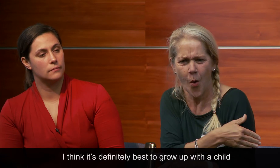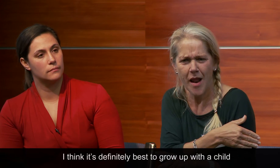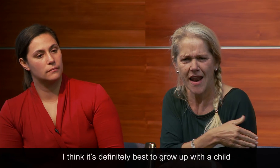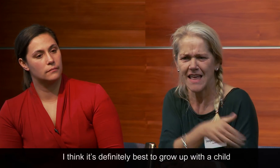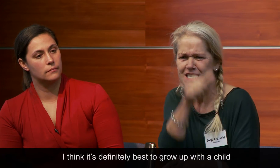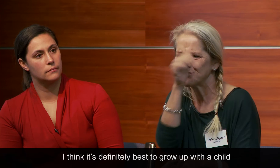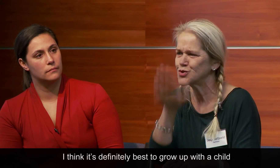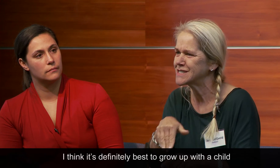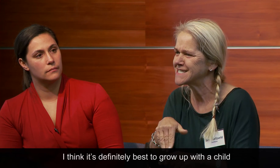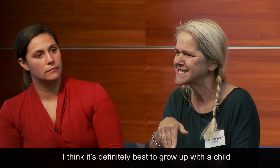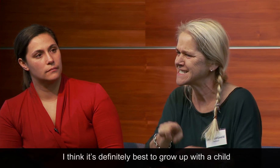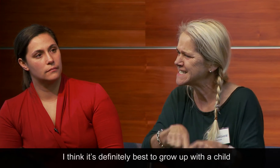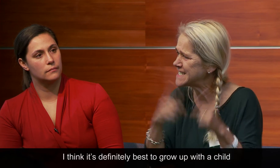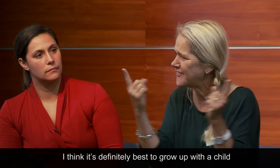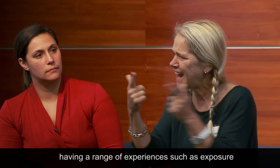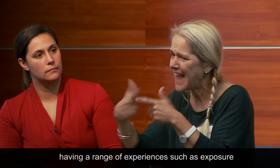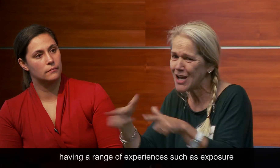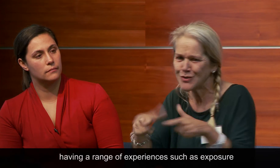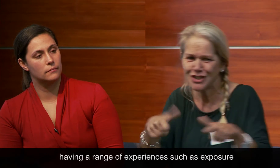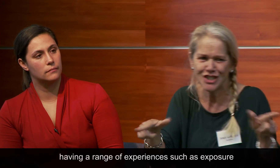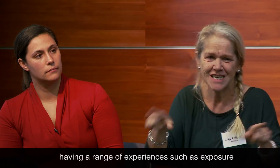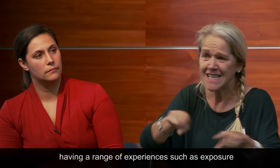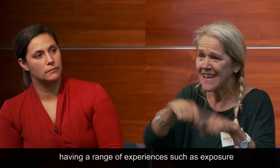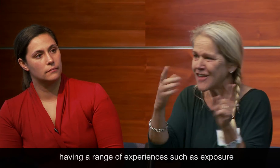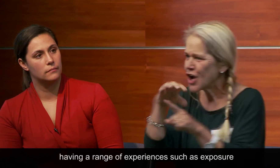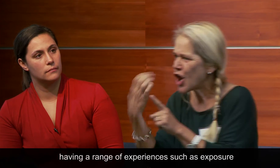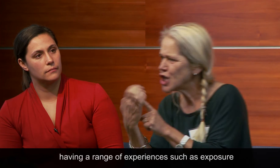I think it’s definitely best to grow up with a child having a range of experiences